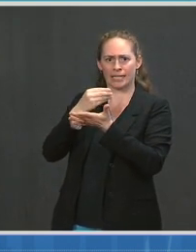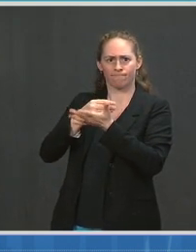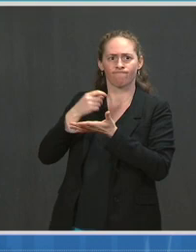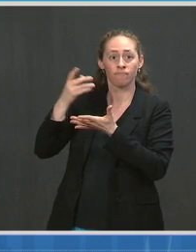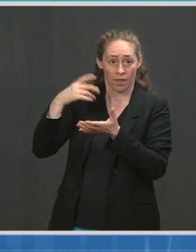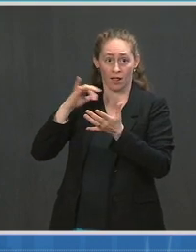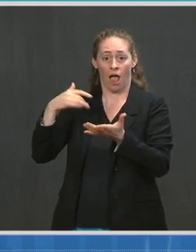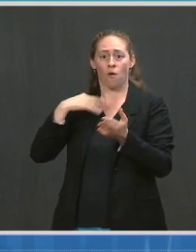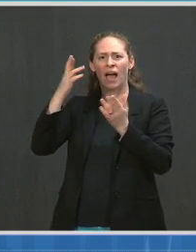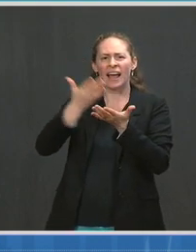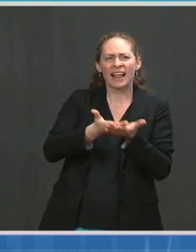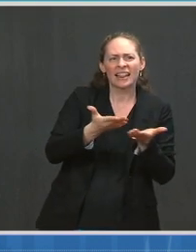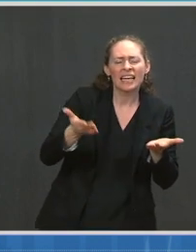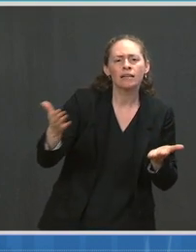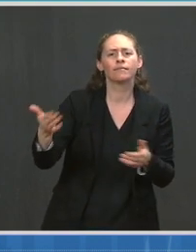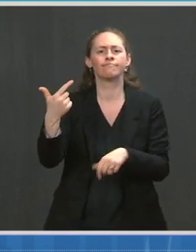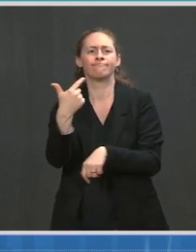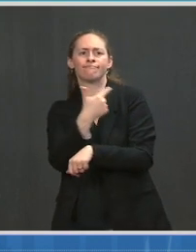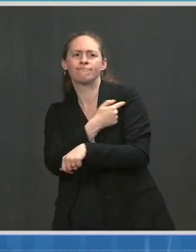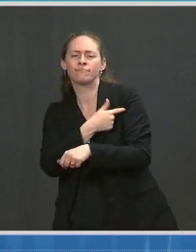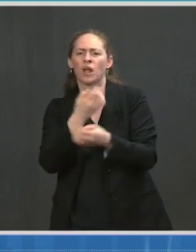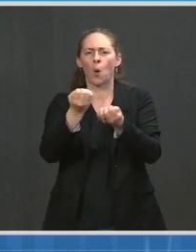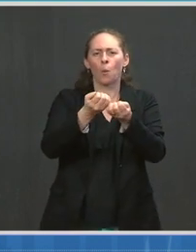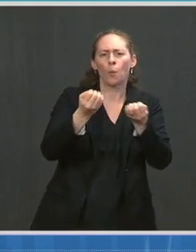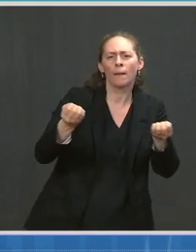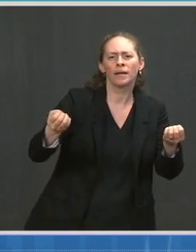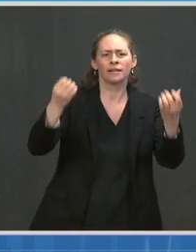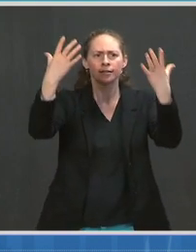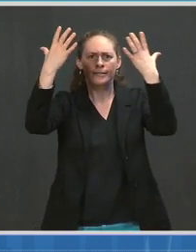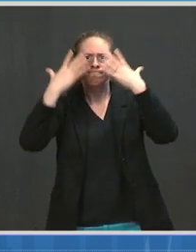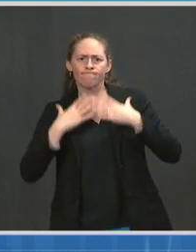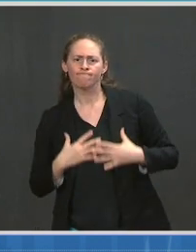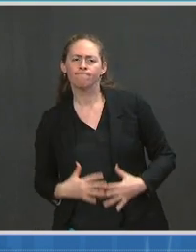and brokering the historic partnership between Merck and Johnson & Johnson.